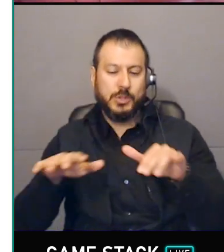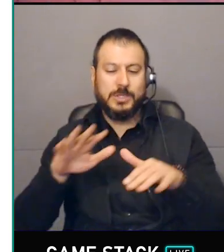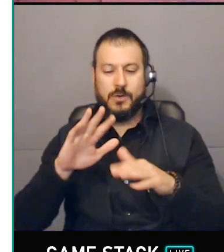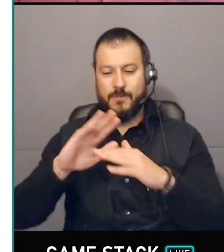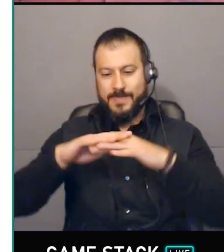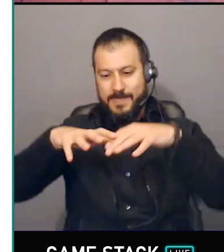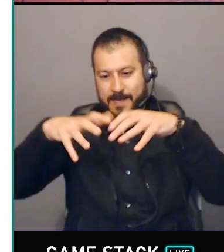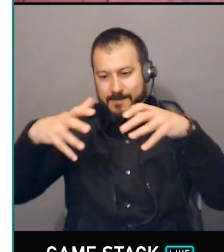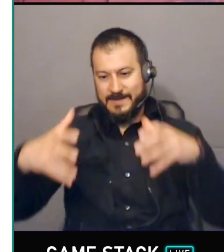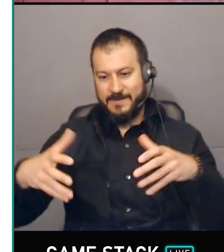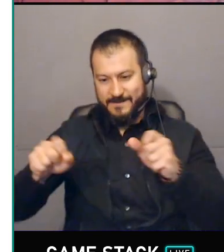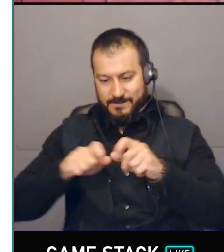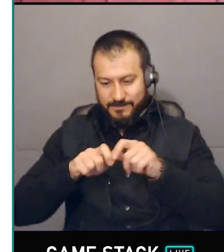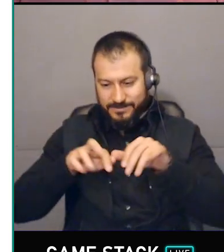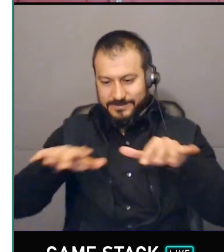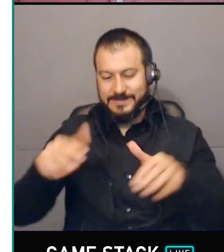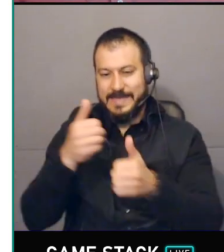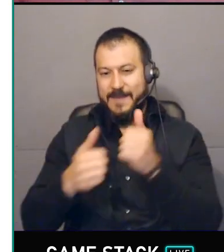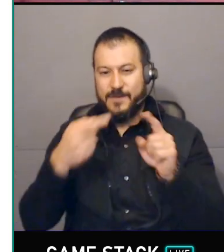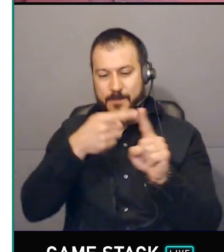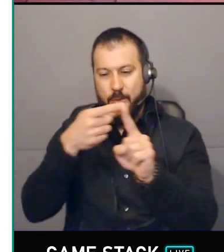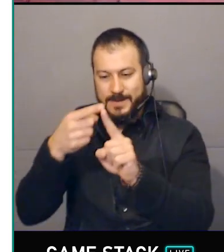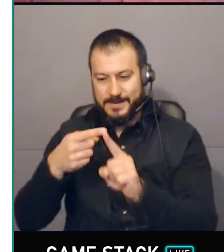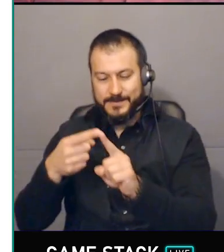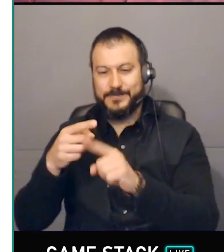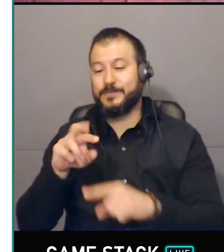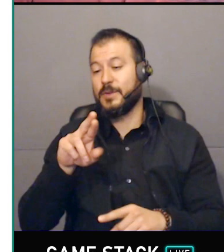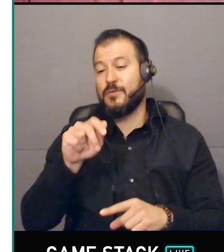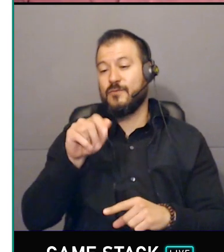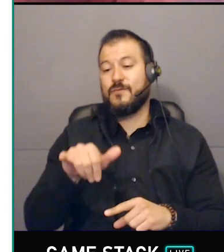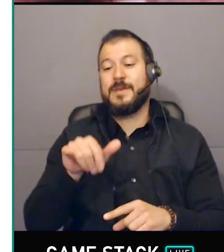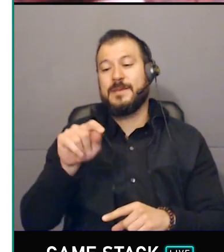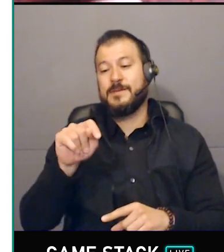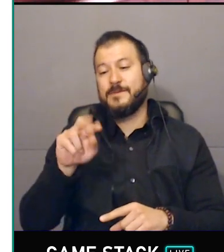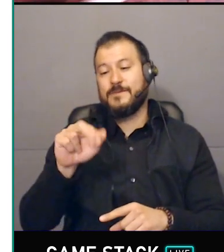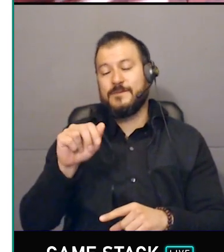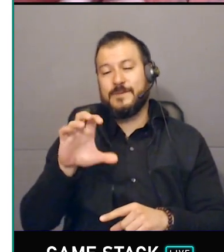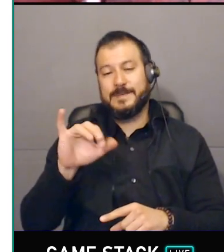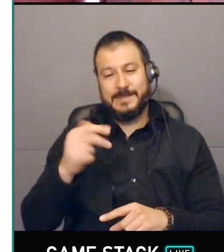entire hemisphere at every point. Moving to ray tracing, this changes a little bit. In DXR,